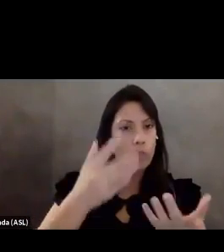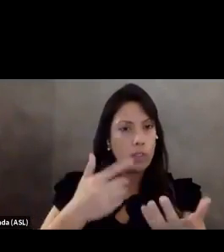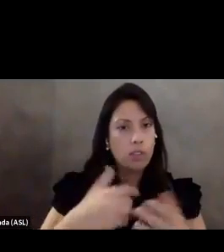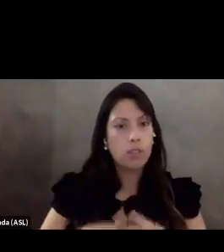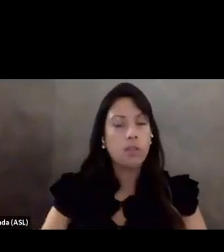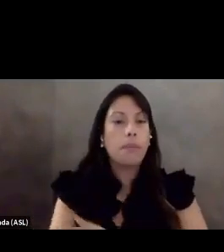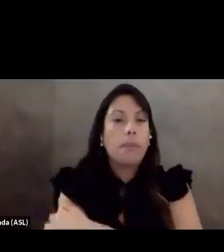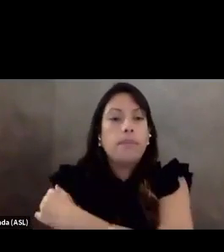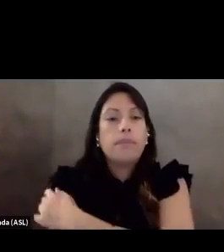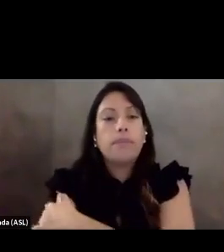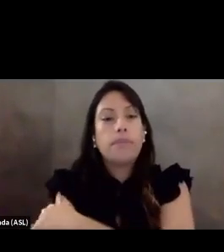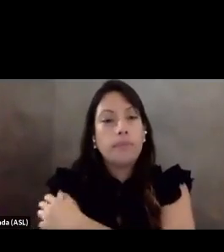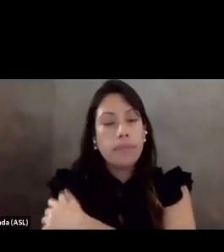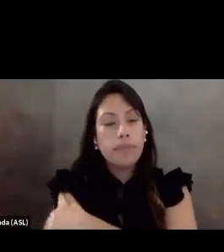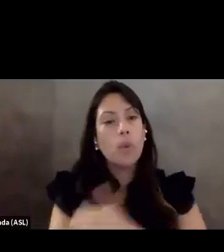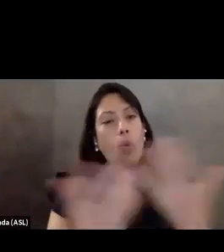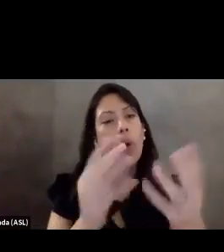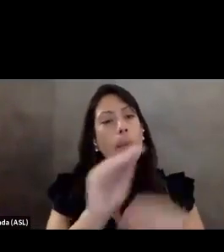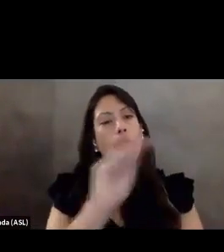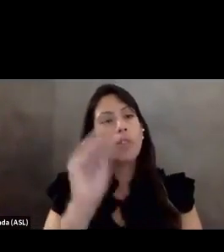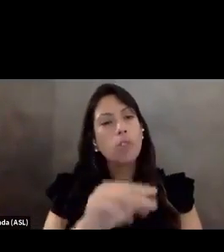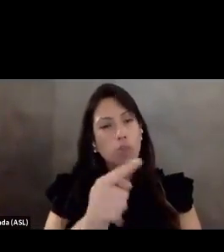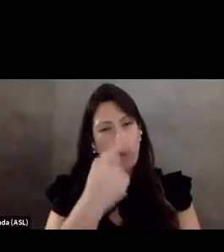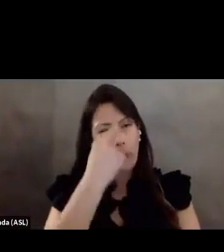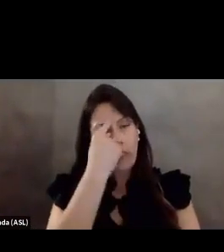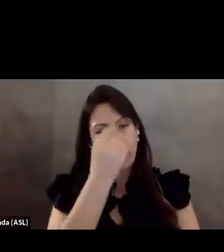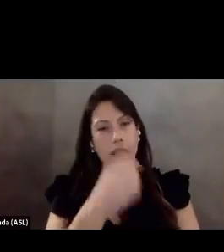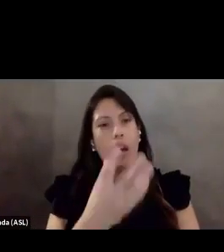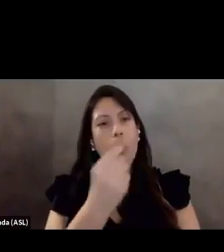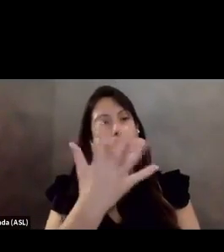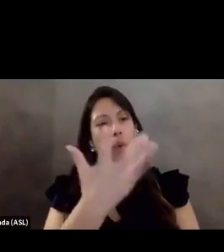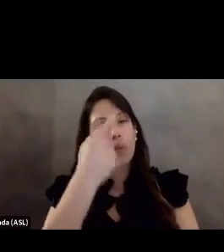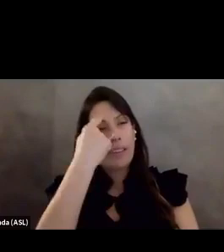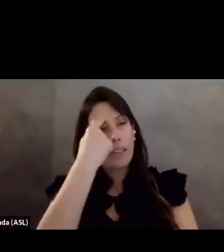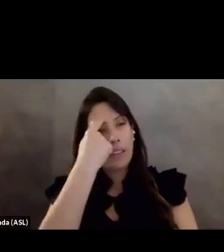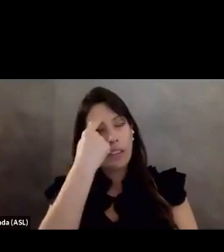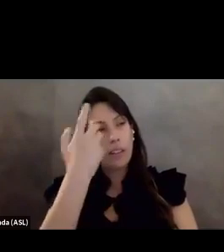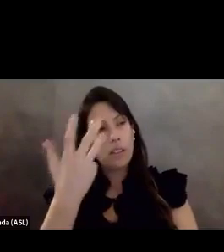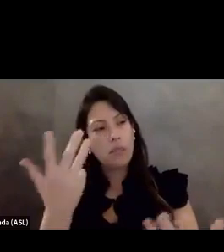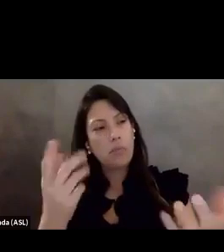What percentage do you think we're at and what do you think would be reasonable to expect? Yeah, I don't know.